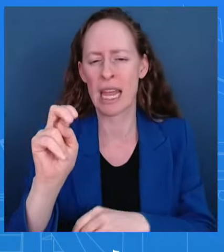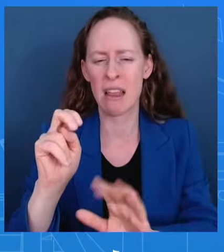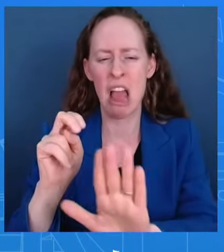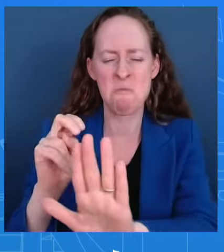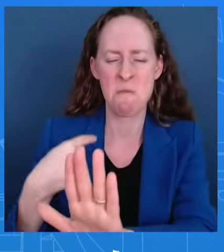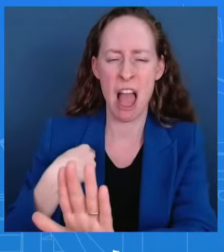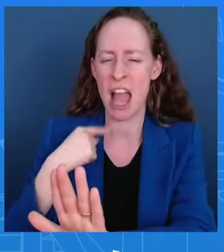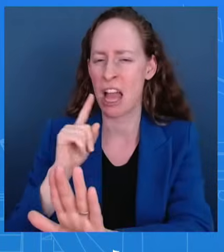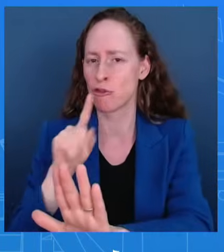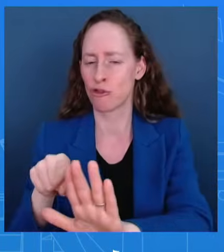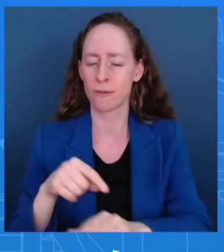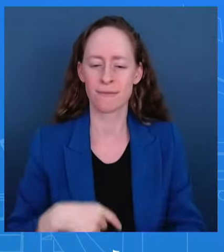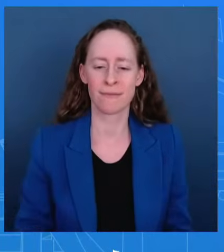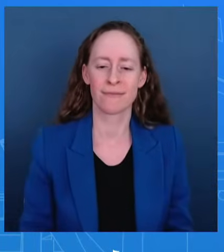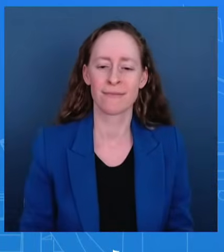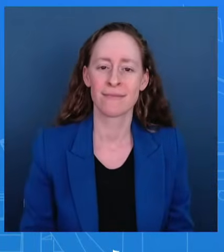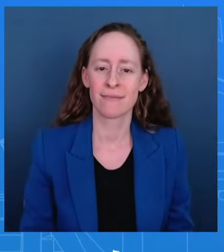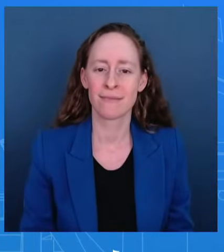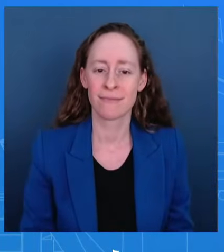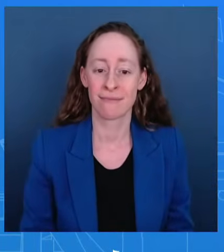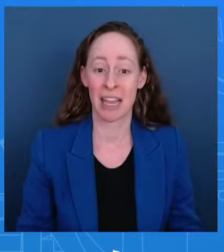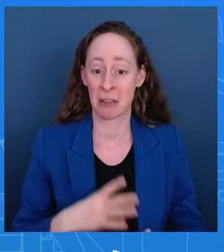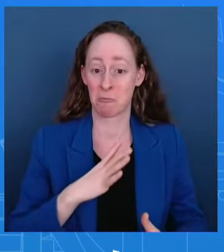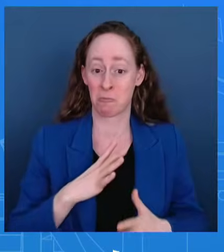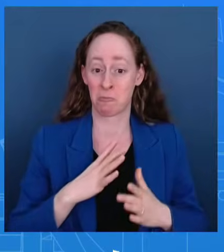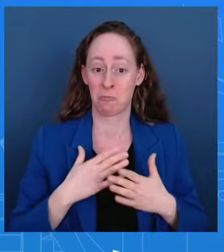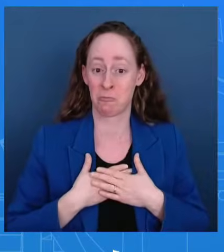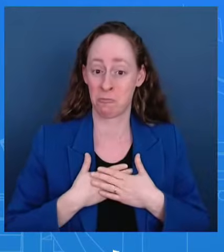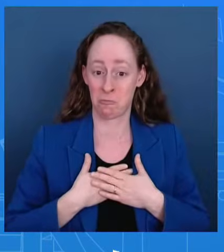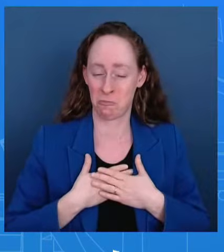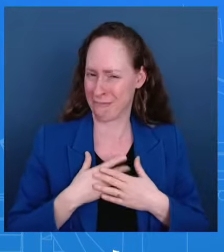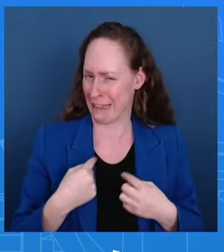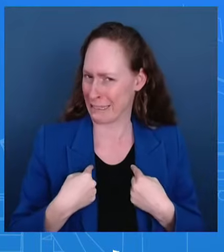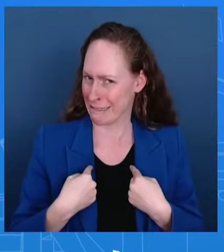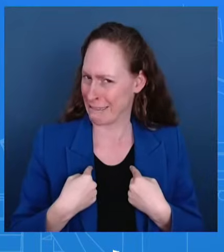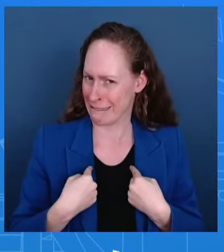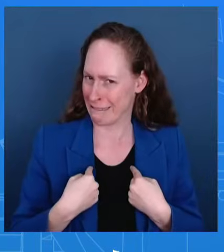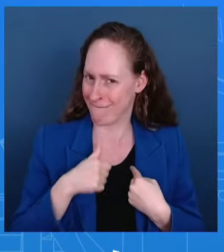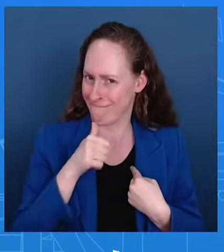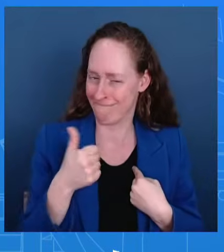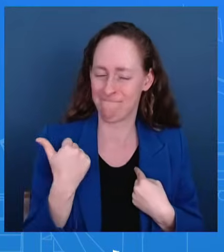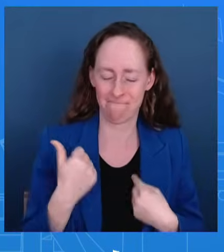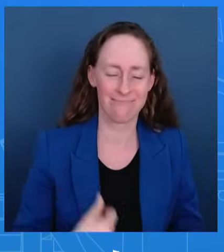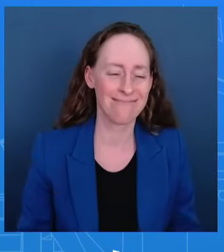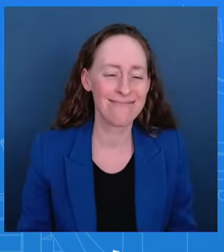Ms. Jean-Pierre: Go ahead. We'll take a couple more. Go ahead. The Press: One is -- Ms. Jean-Pierre: Oh, the young lady right here. Yeah. The Press: Oh, thank you.